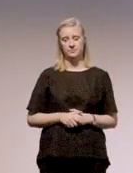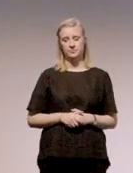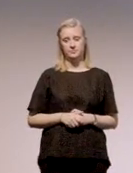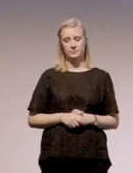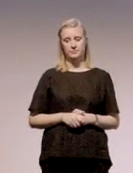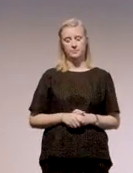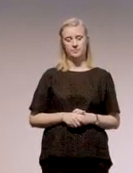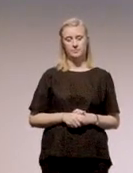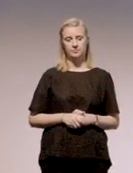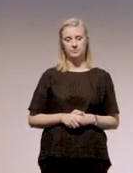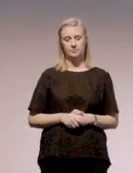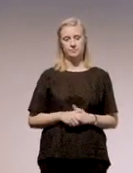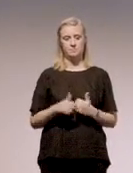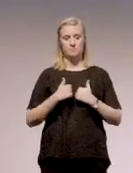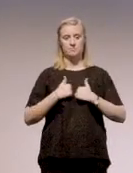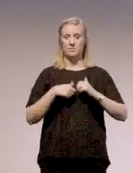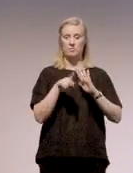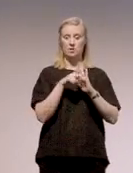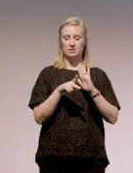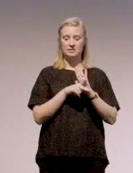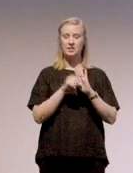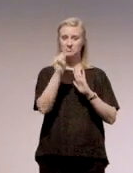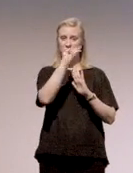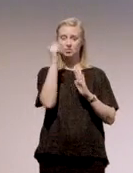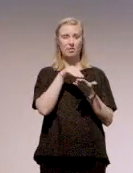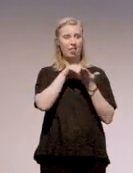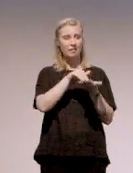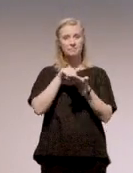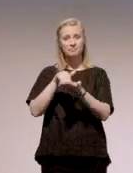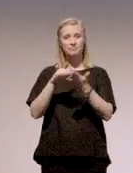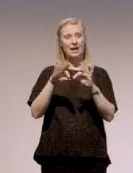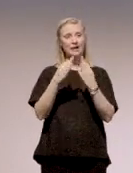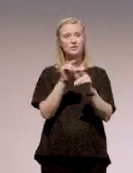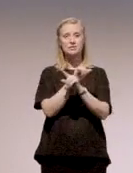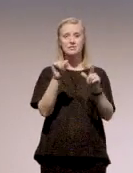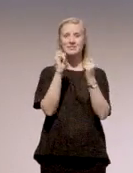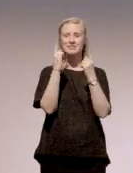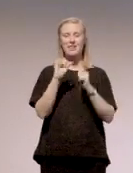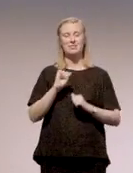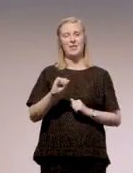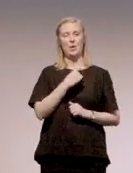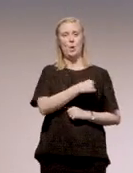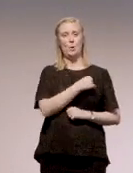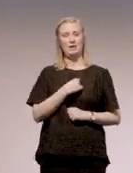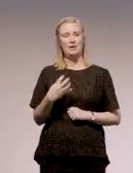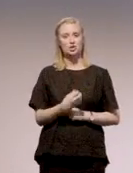The policy from our side is around helping agencies understand their obligations when it comes to creating public services or public